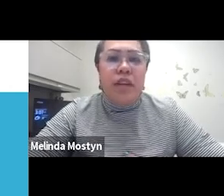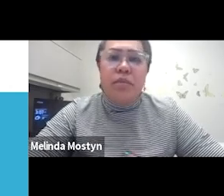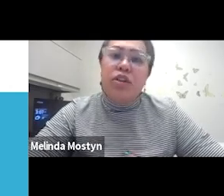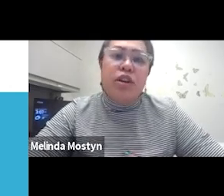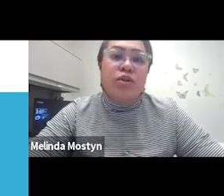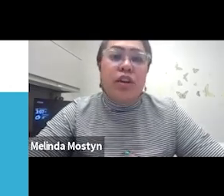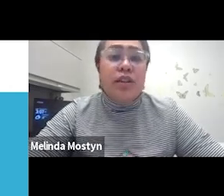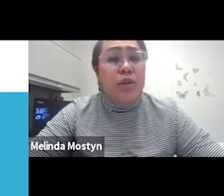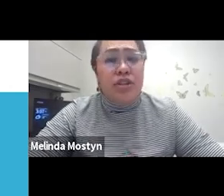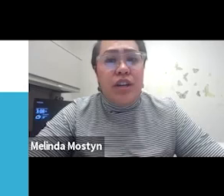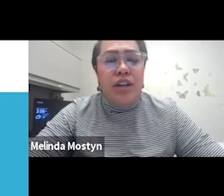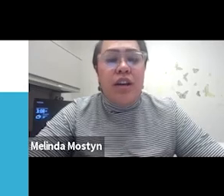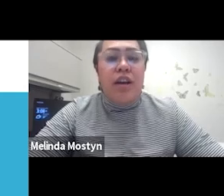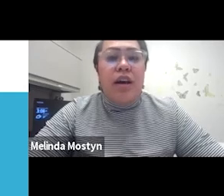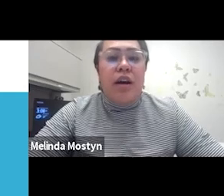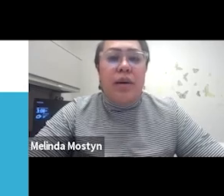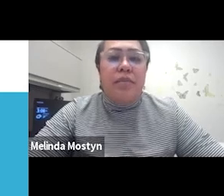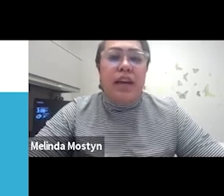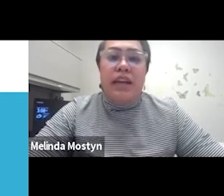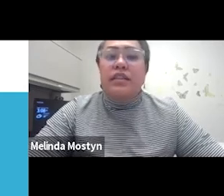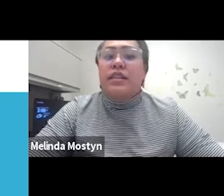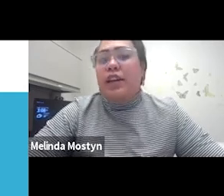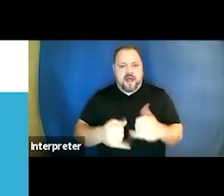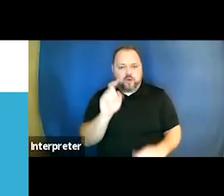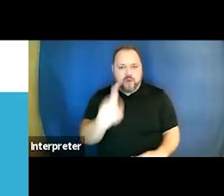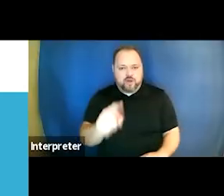I'm going to go on to our last question and it's can you tell